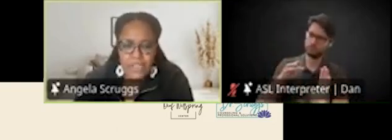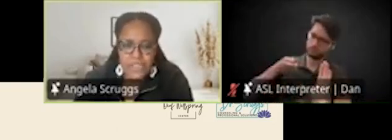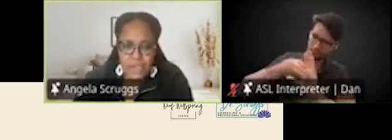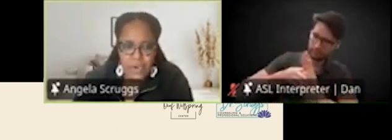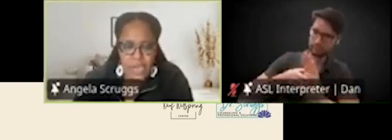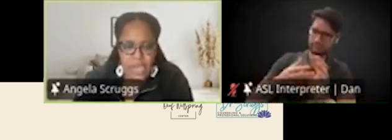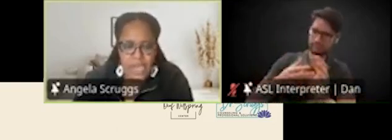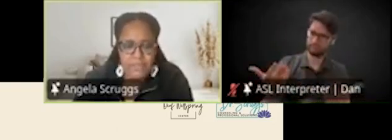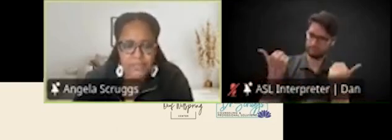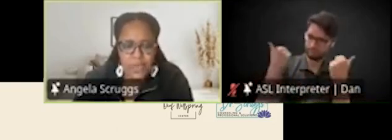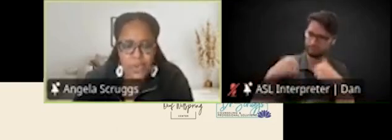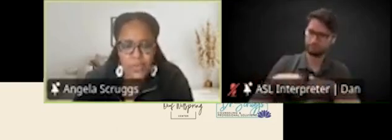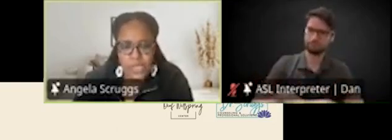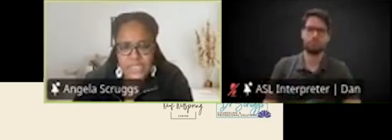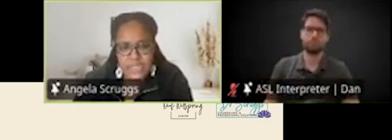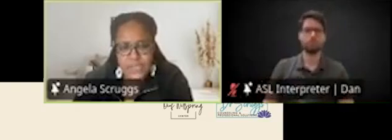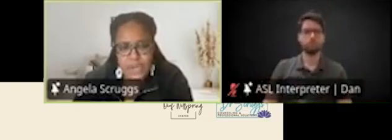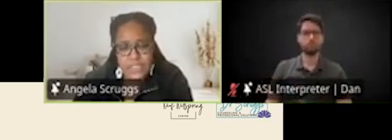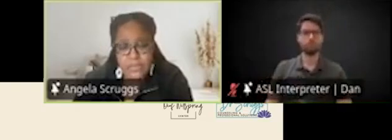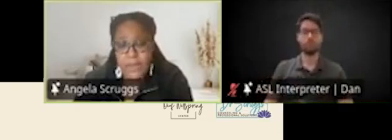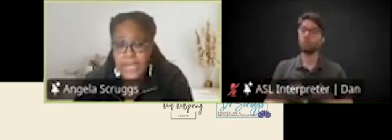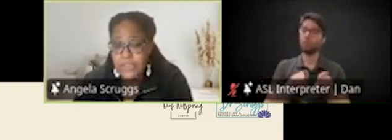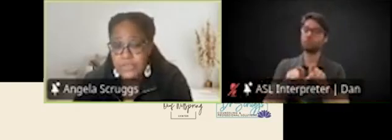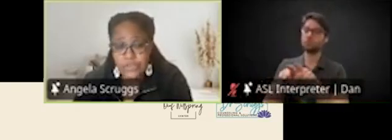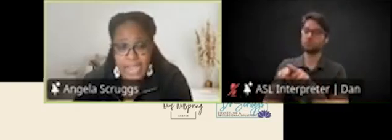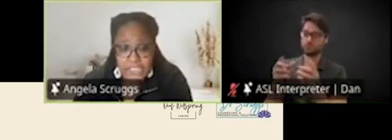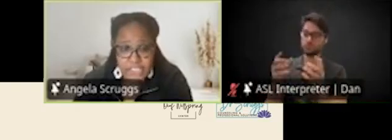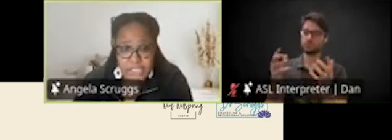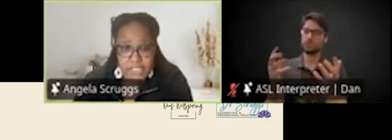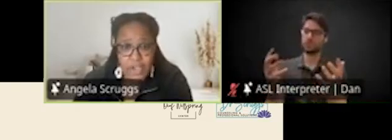Also, um... we want to give you all some practical strategies